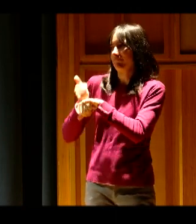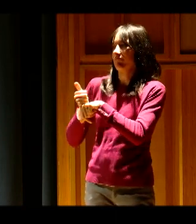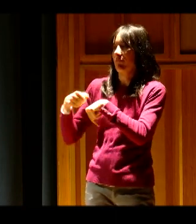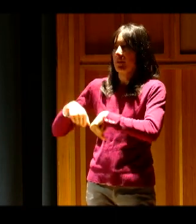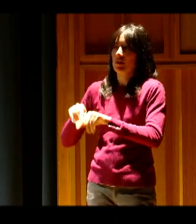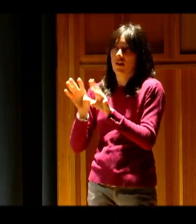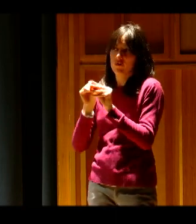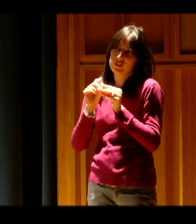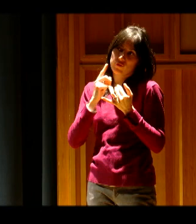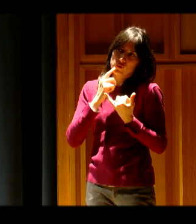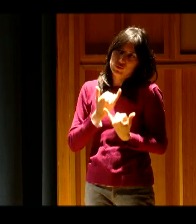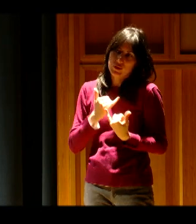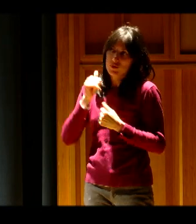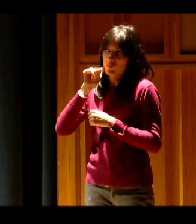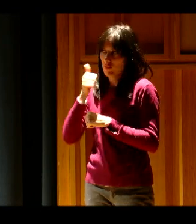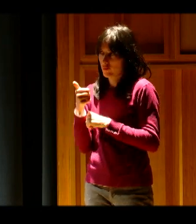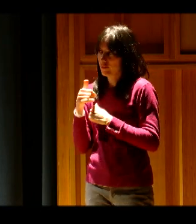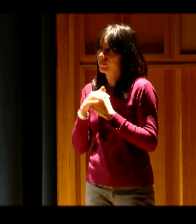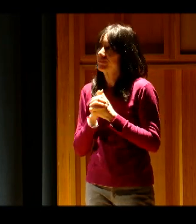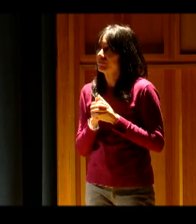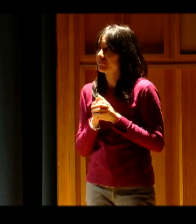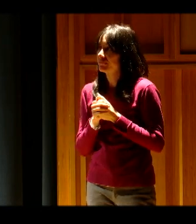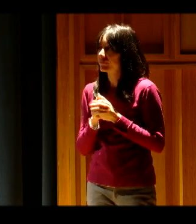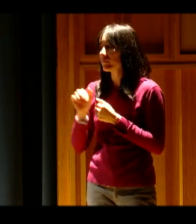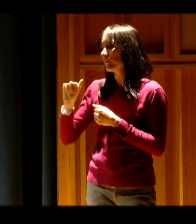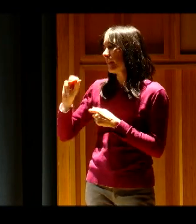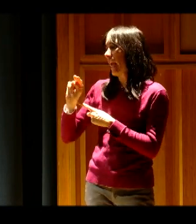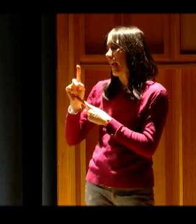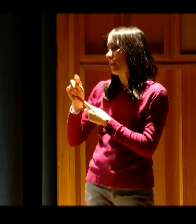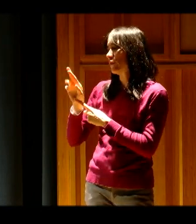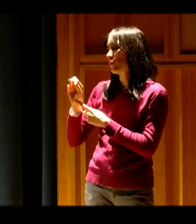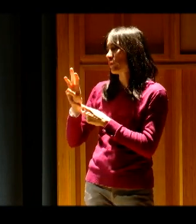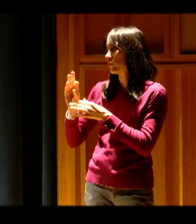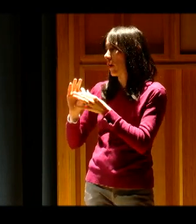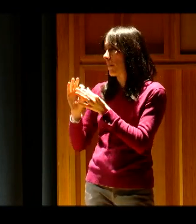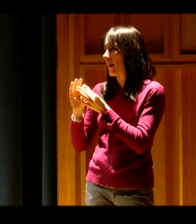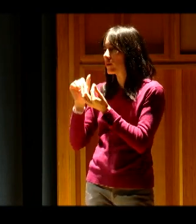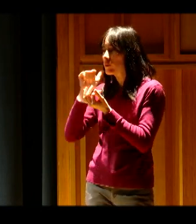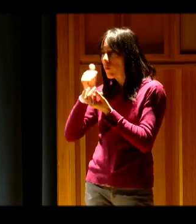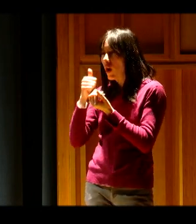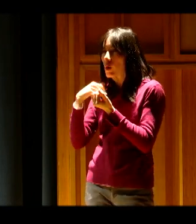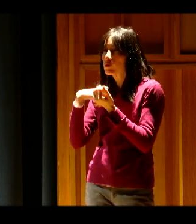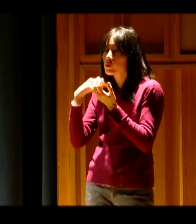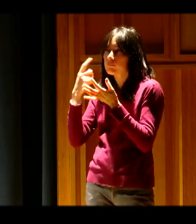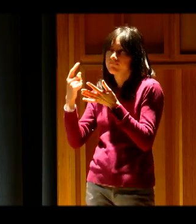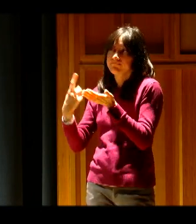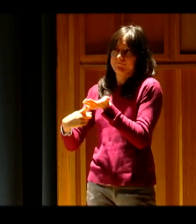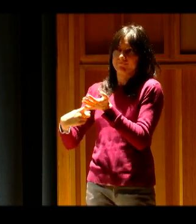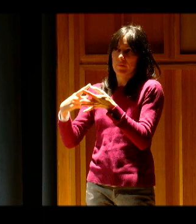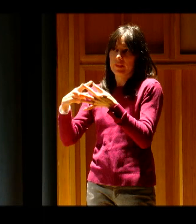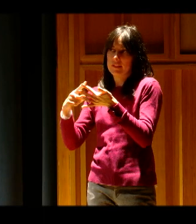And as Andrew has pointed out these things to talk about tomorrow. As I mentioned to you. You are not just attendees